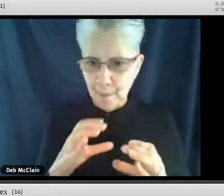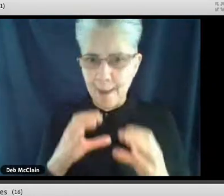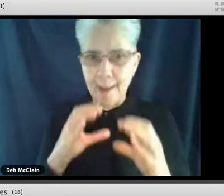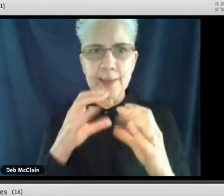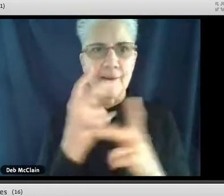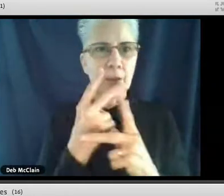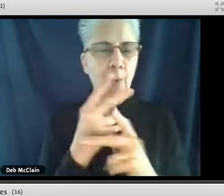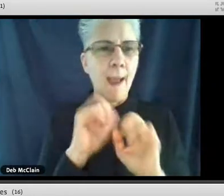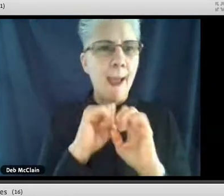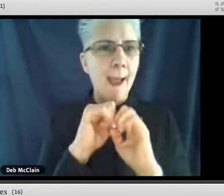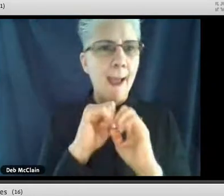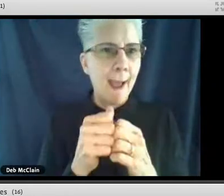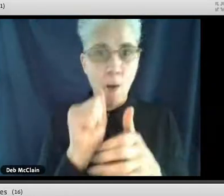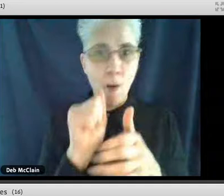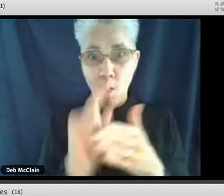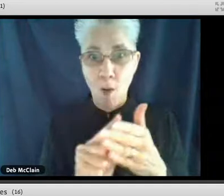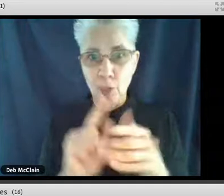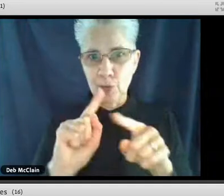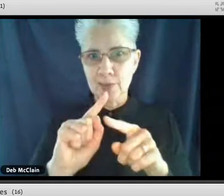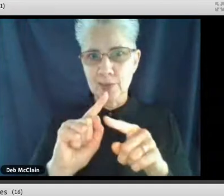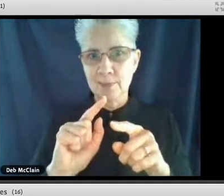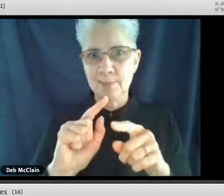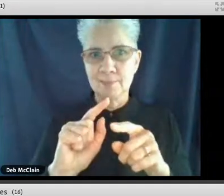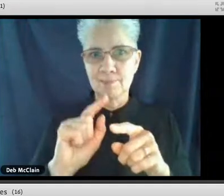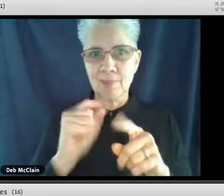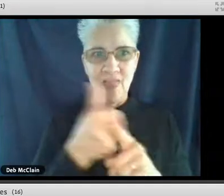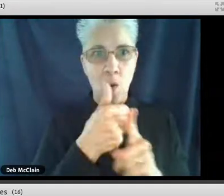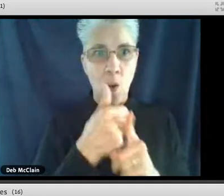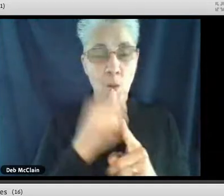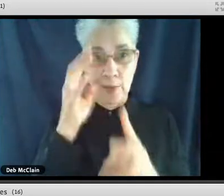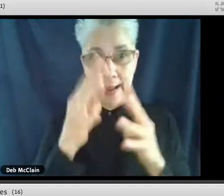how all of those open answers can be correlated together.